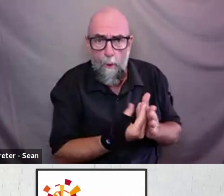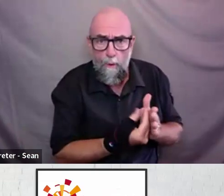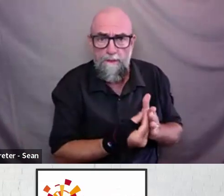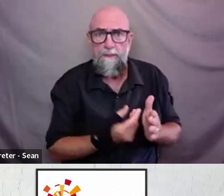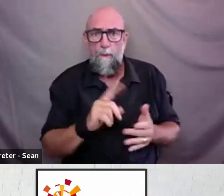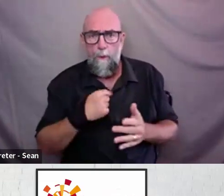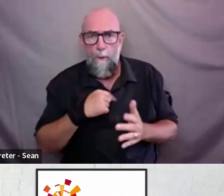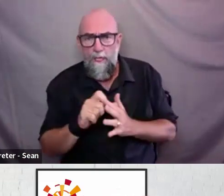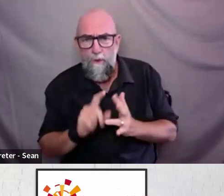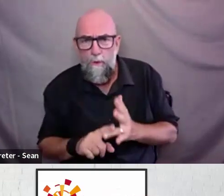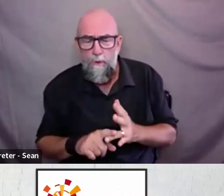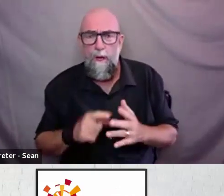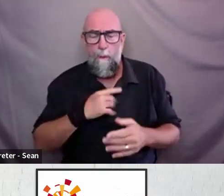during the pandemic